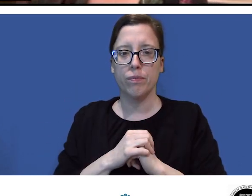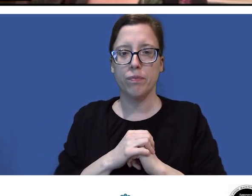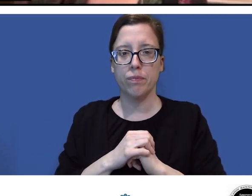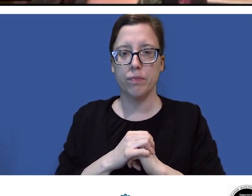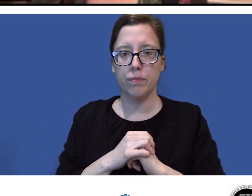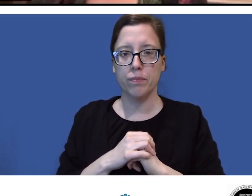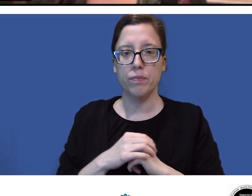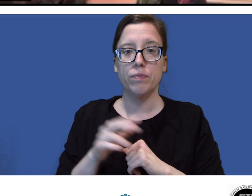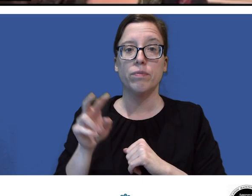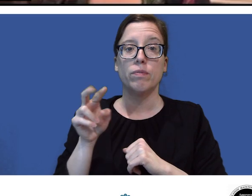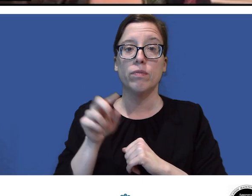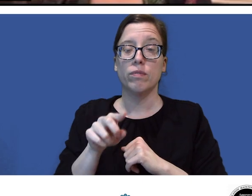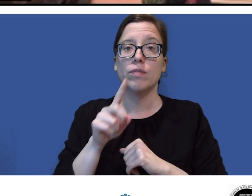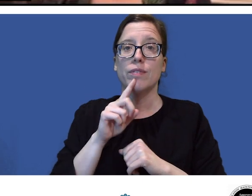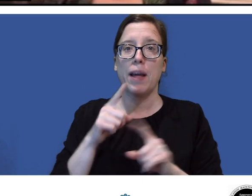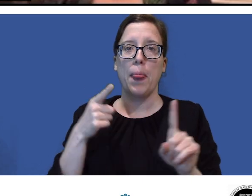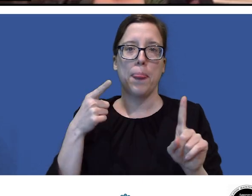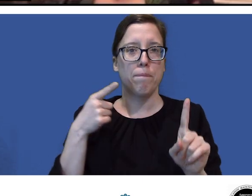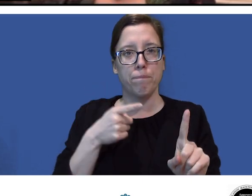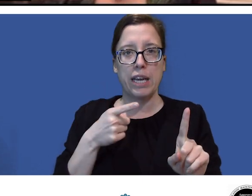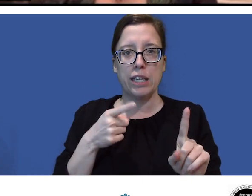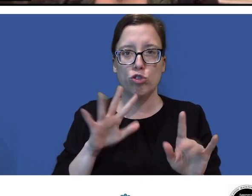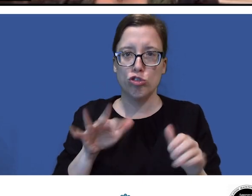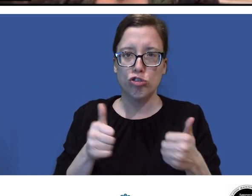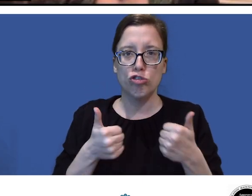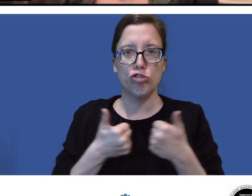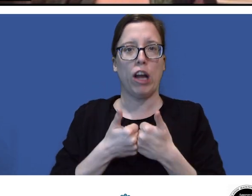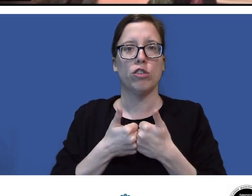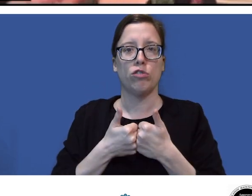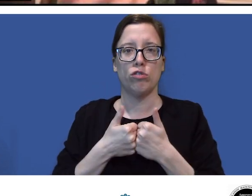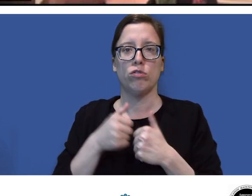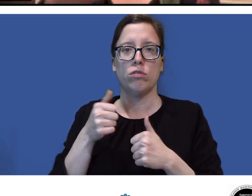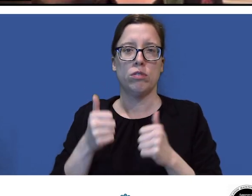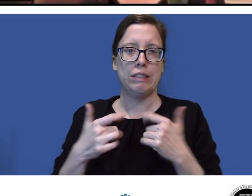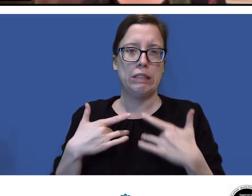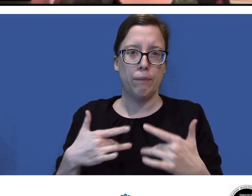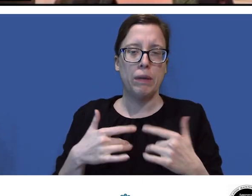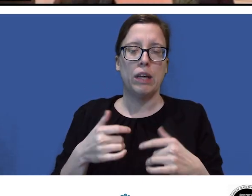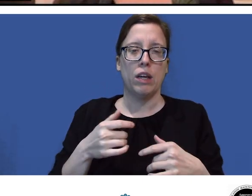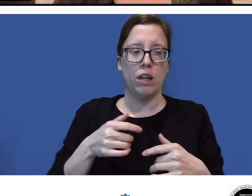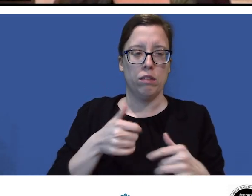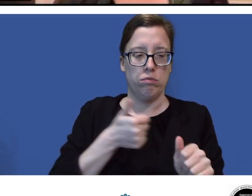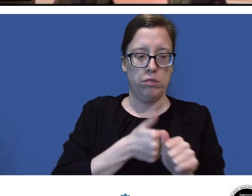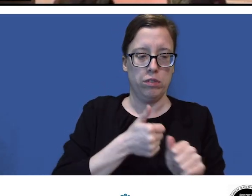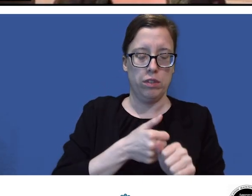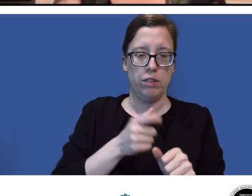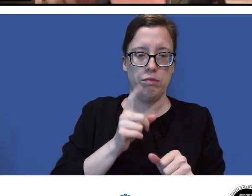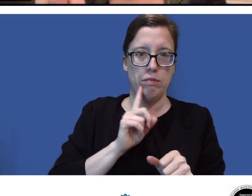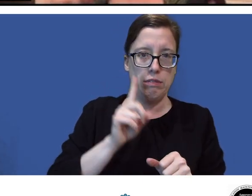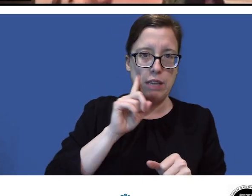that most every learner who experiences DB encounters at some point in time. Yes,